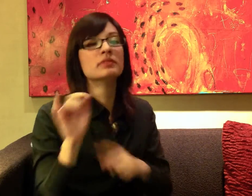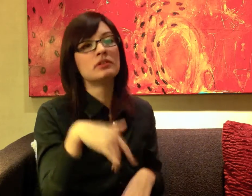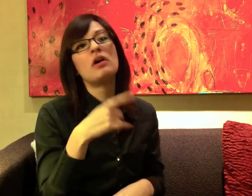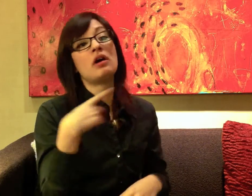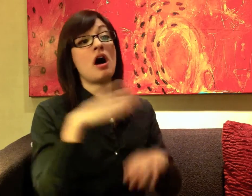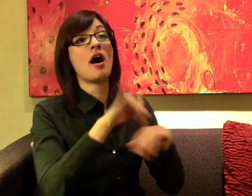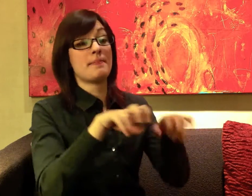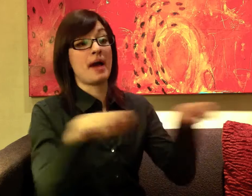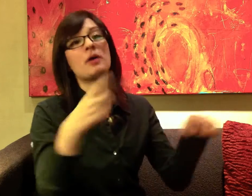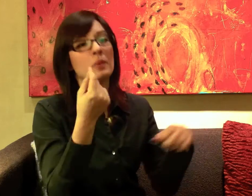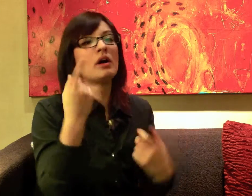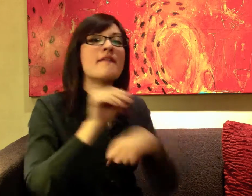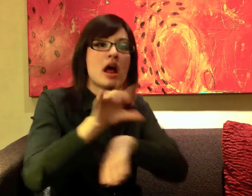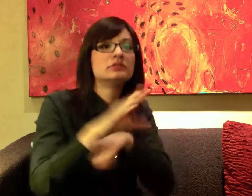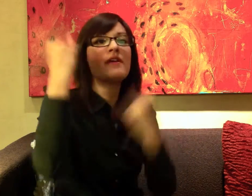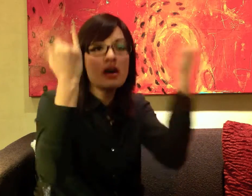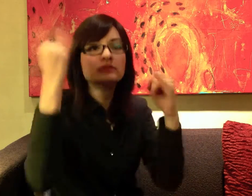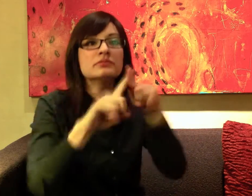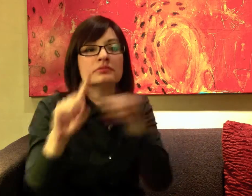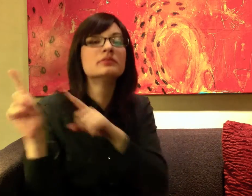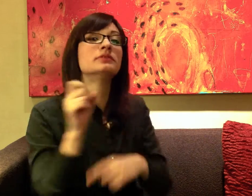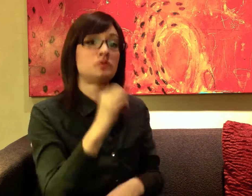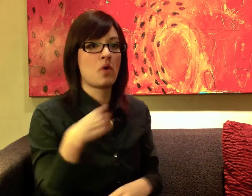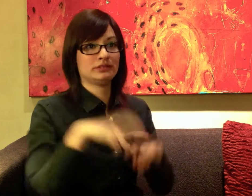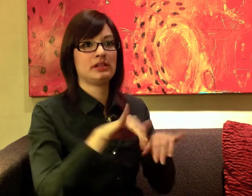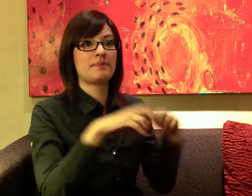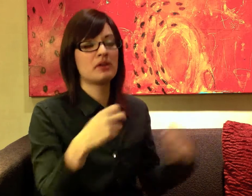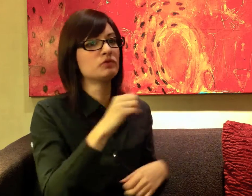What we do on the panel is provide advice, ideas, and more. So, I sit on that panel.